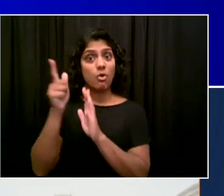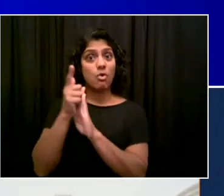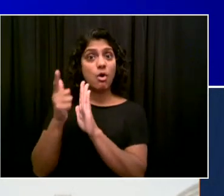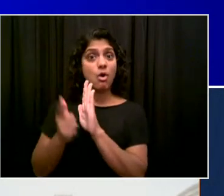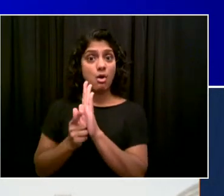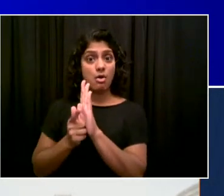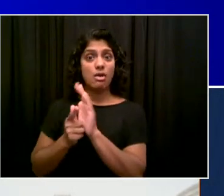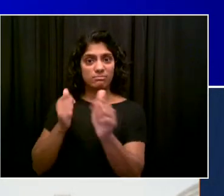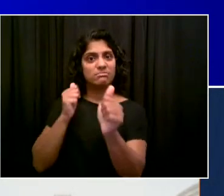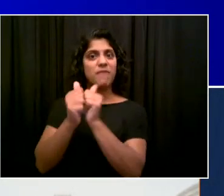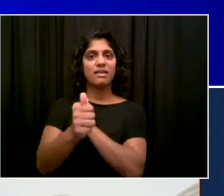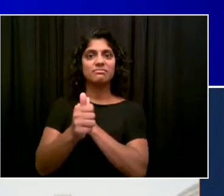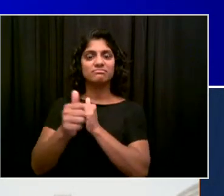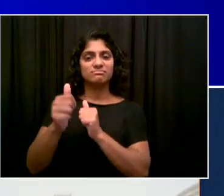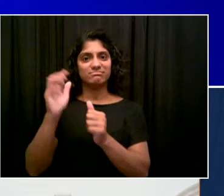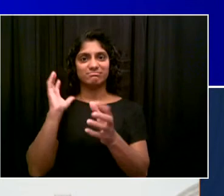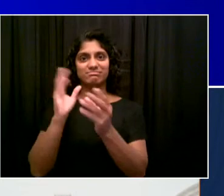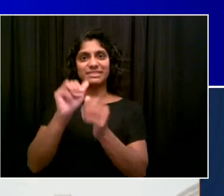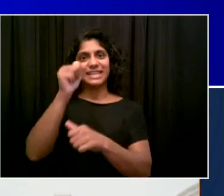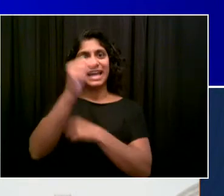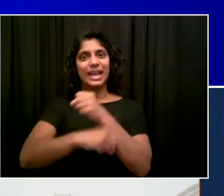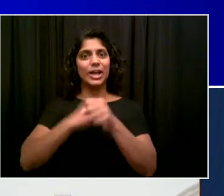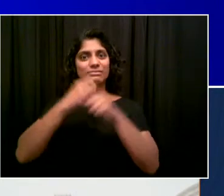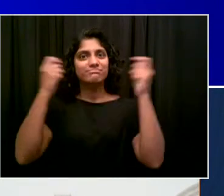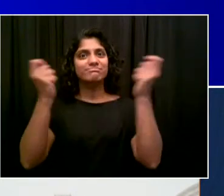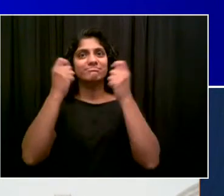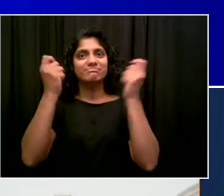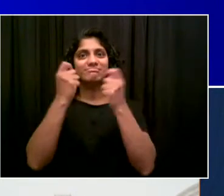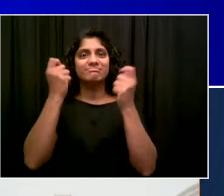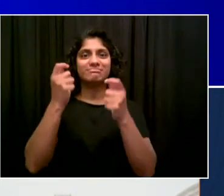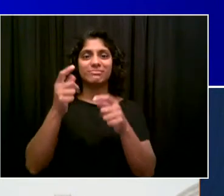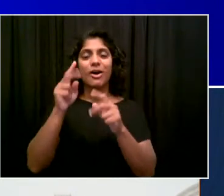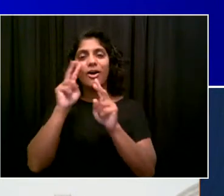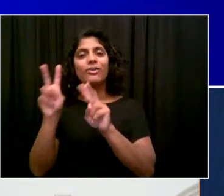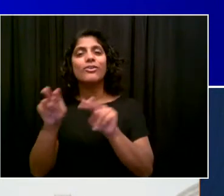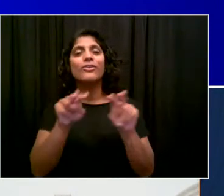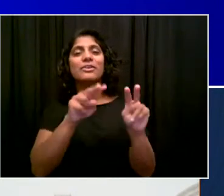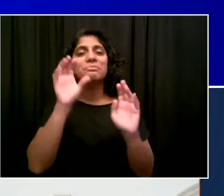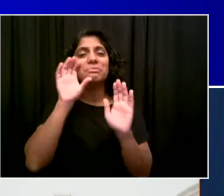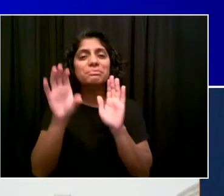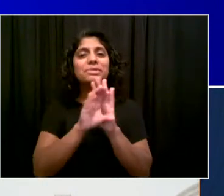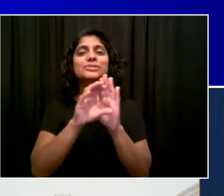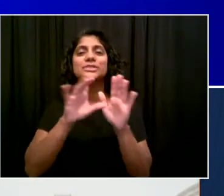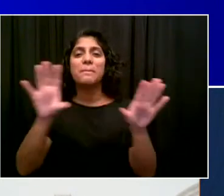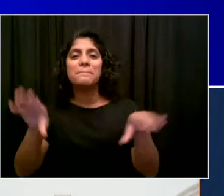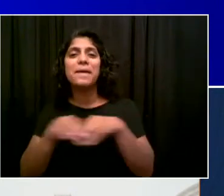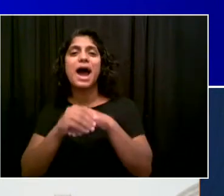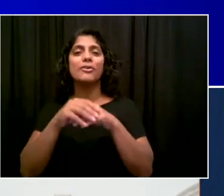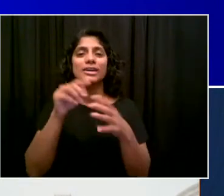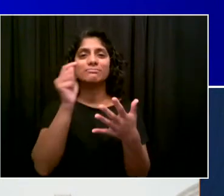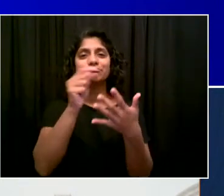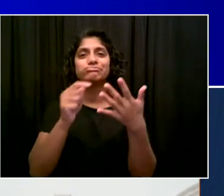REMIND US HOW BEAUTIFUL LOVE